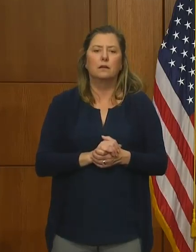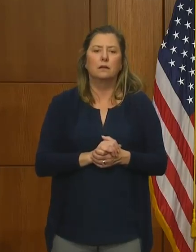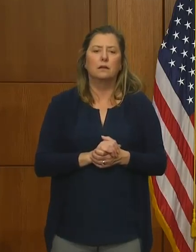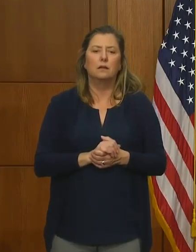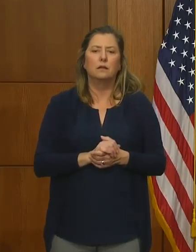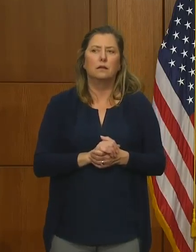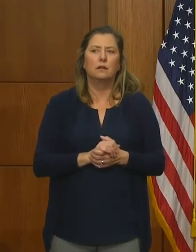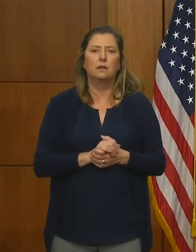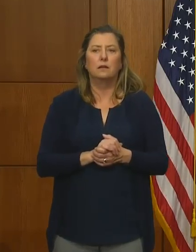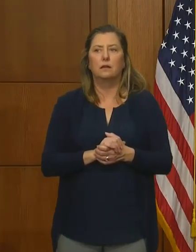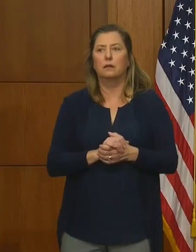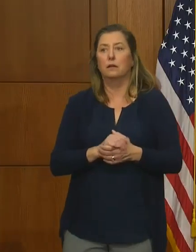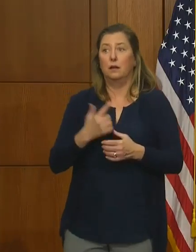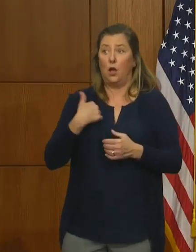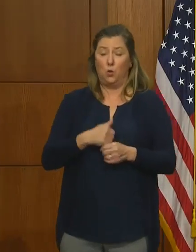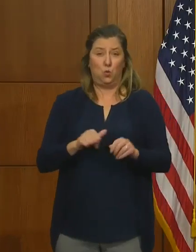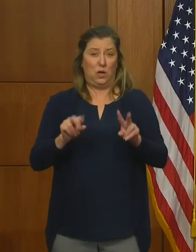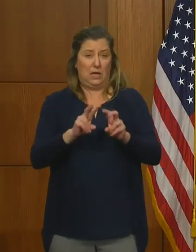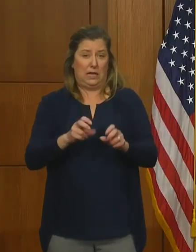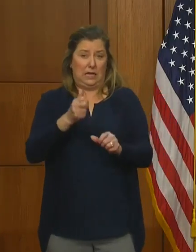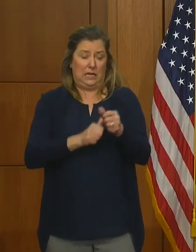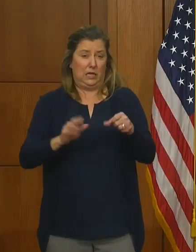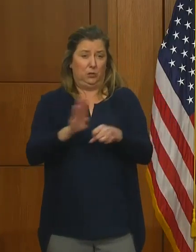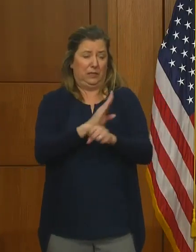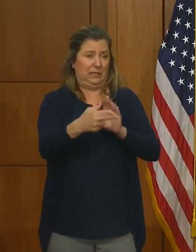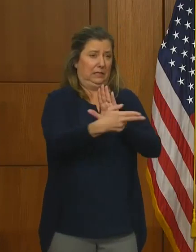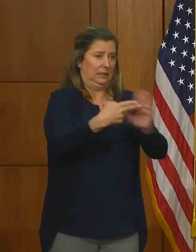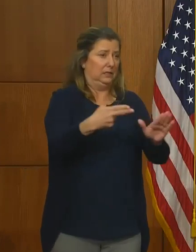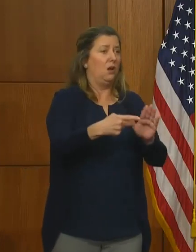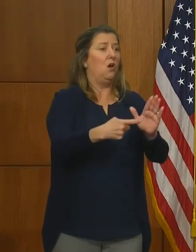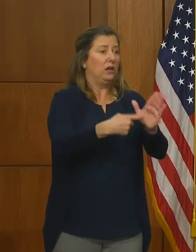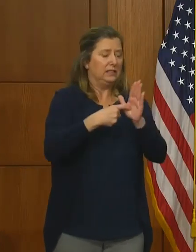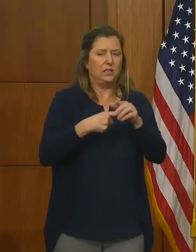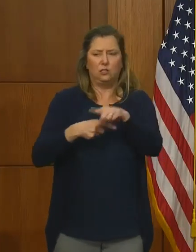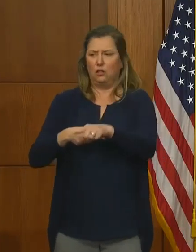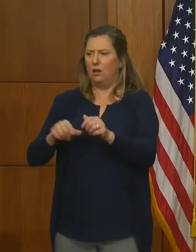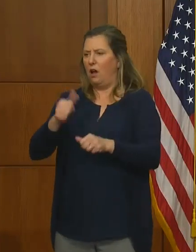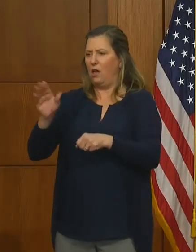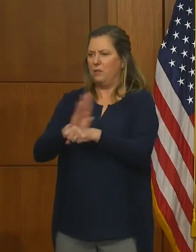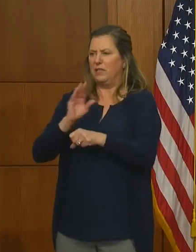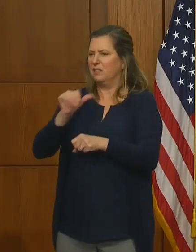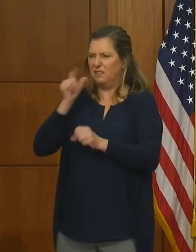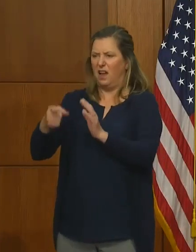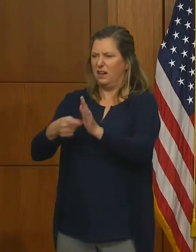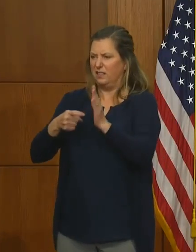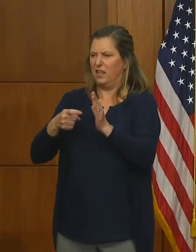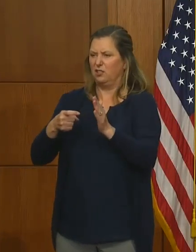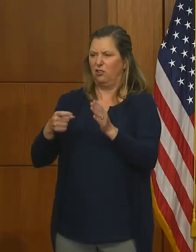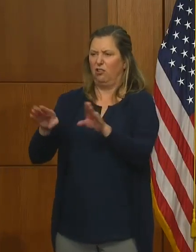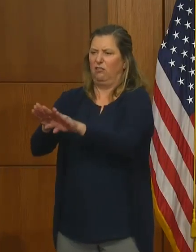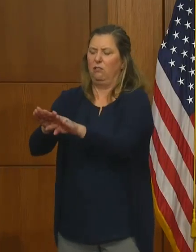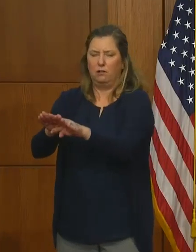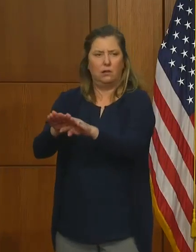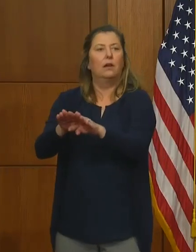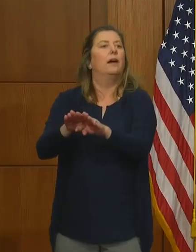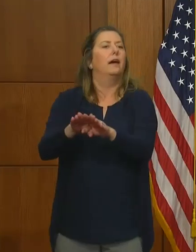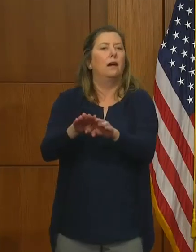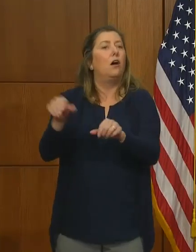DID NOT TRY TO ARTICULATE EVERY BUSINESS ON THE SIDE AND CLASSIFY THEM AS ESSENTIAL OUR NONESSENTIAL. SOME STATES DID